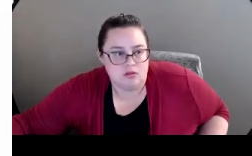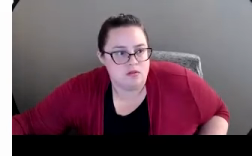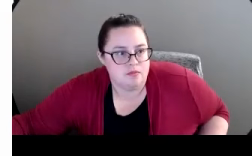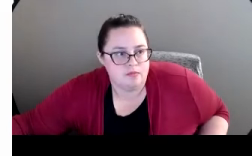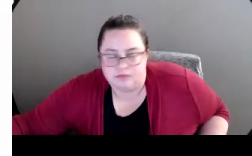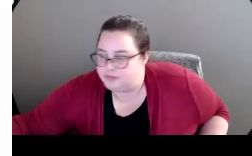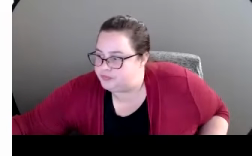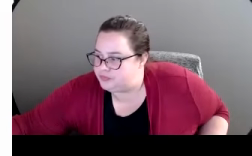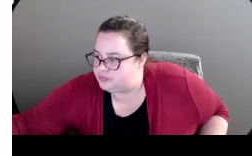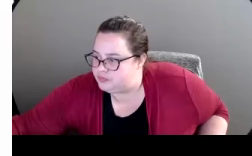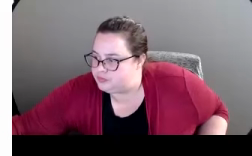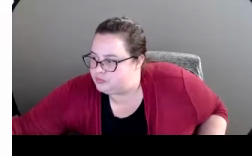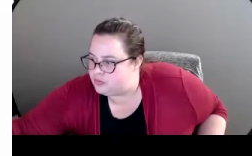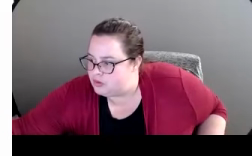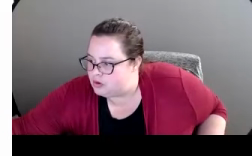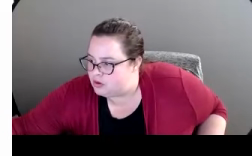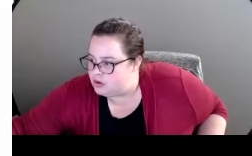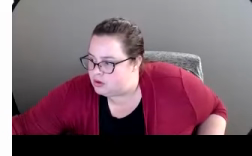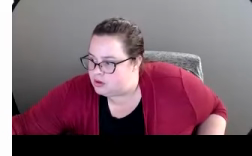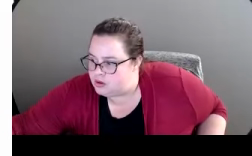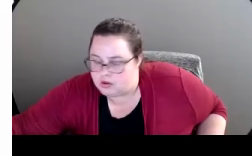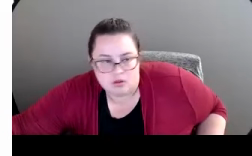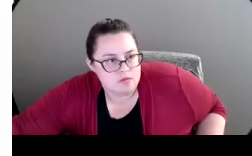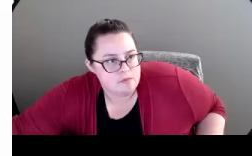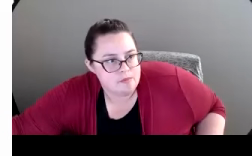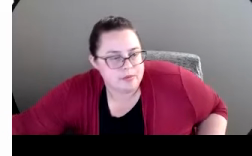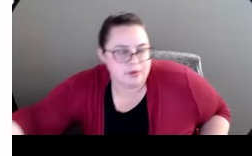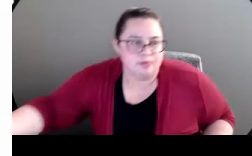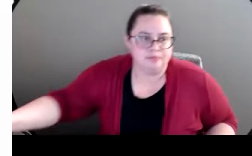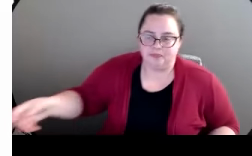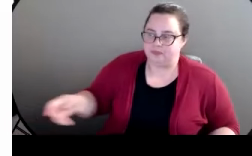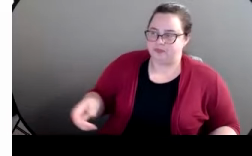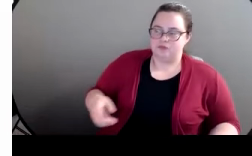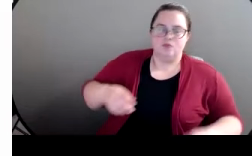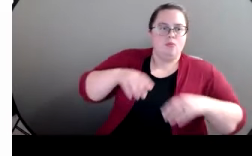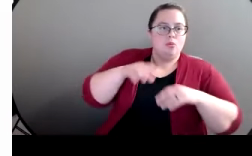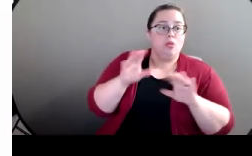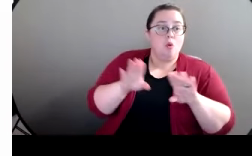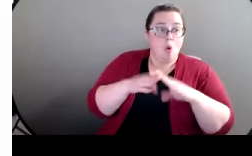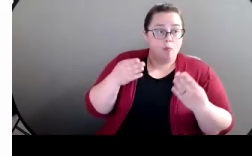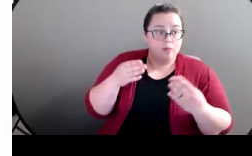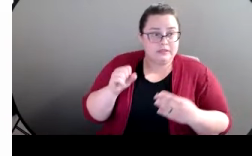Many of you may already be familiar with OpenStax. It's used by quite a few faculty, I think, on our campus.